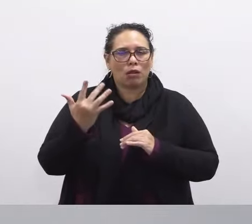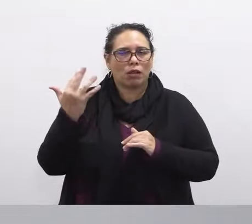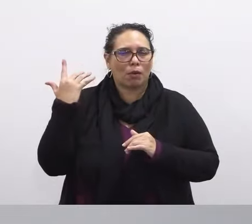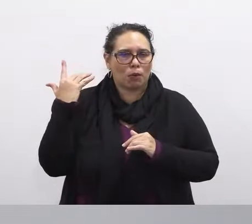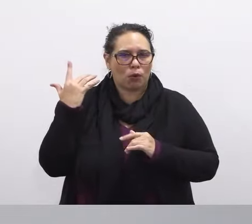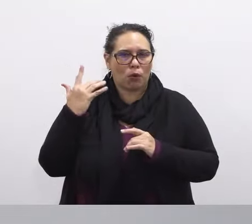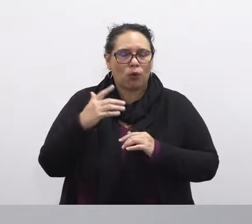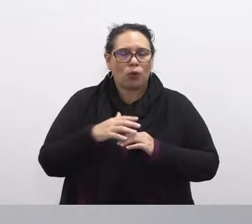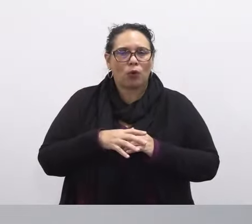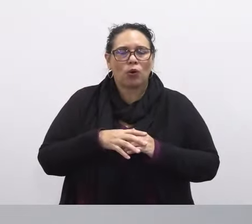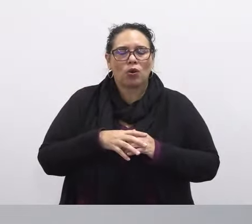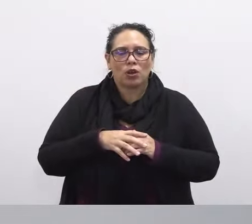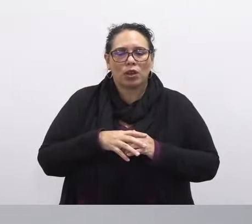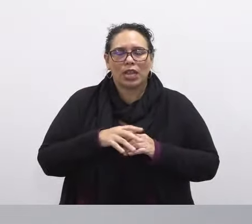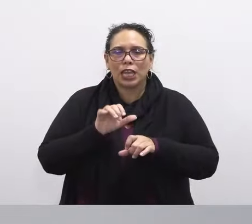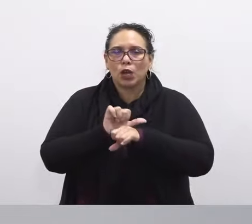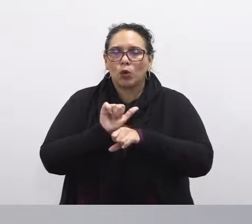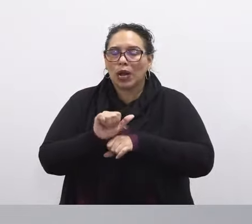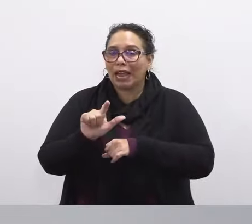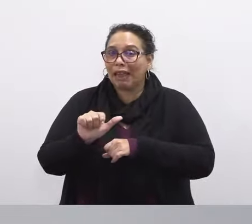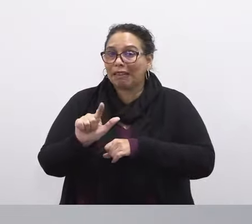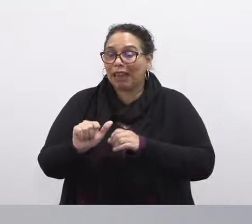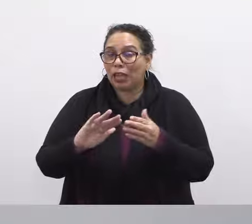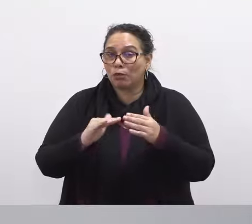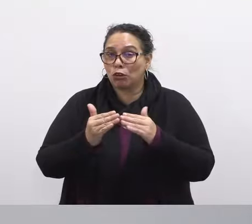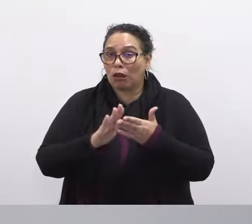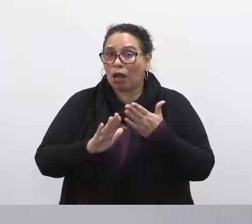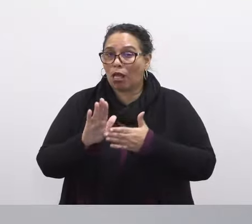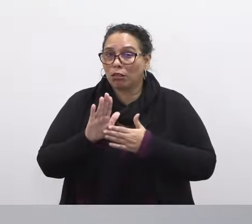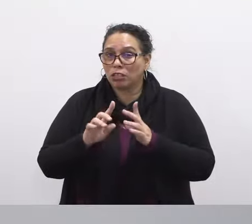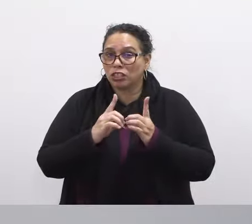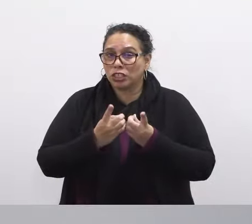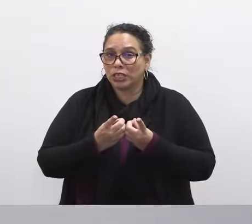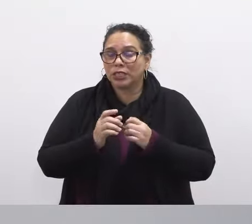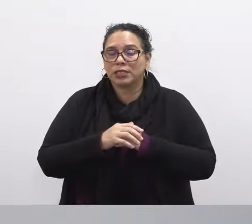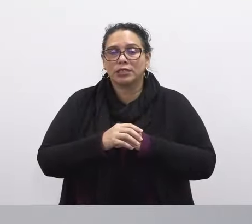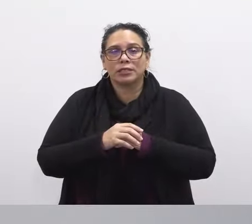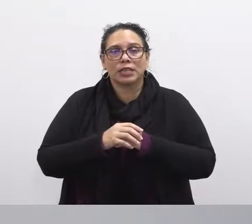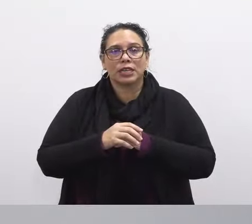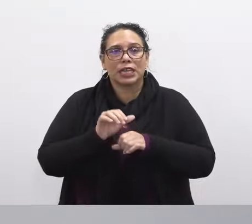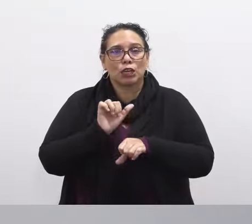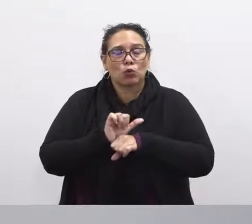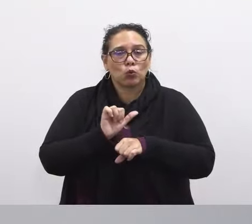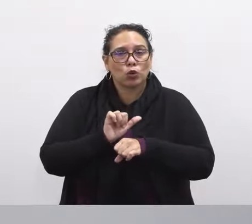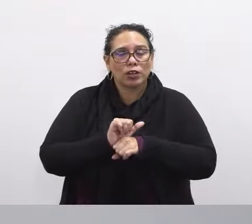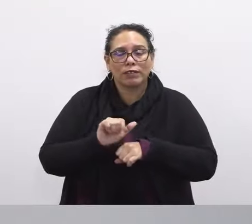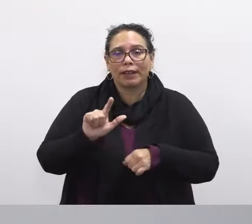He worked for the LA Community College District. He worked for the LA Unified School District.